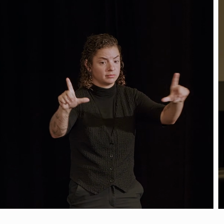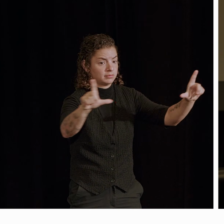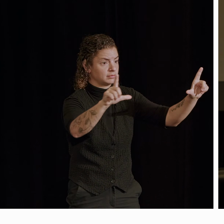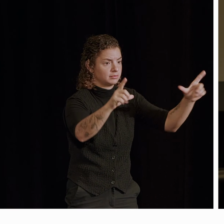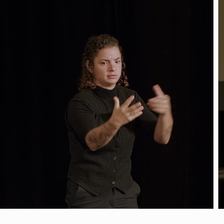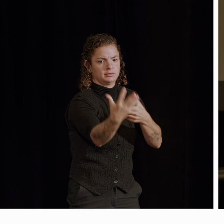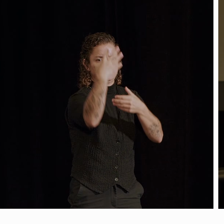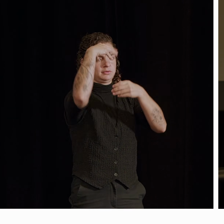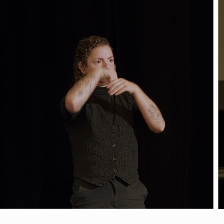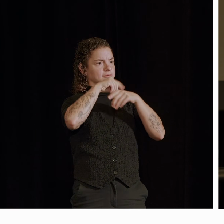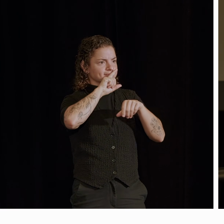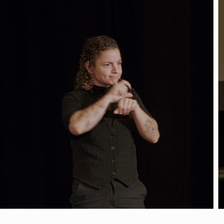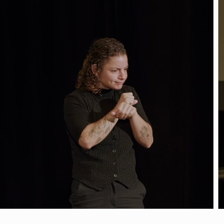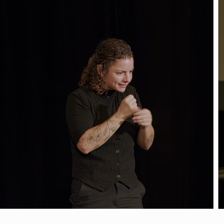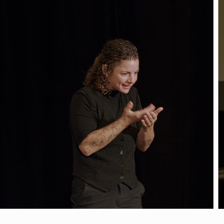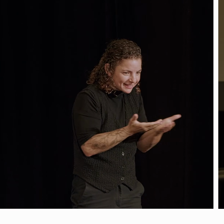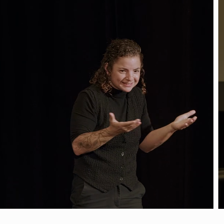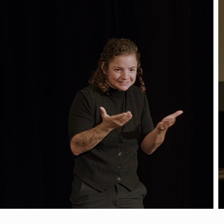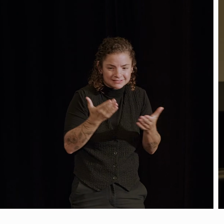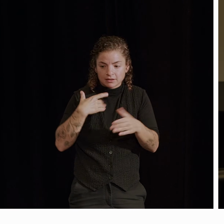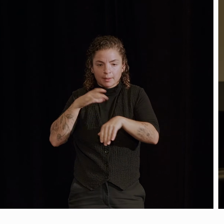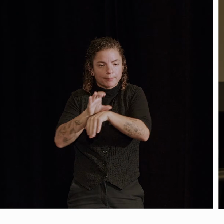increasingly more hands-free.